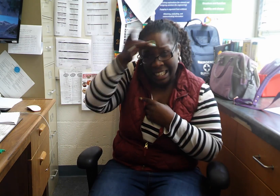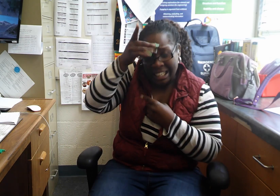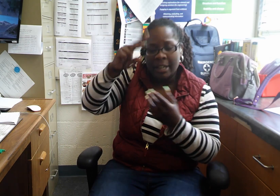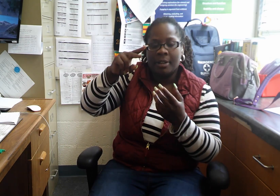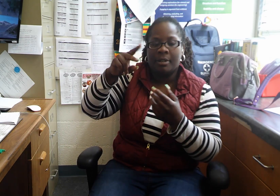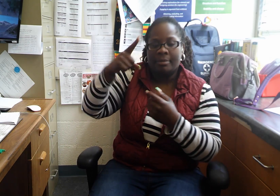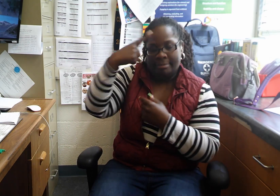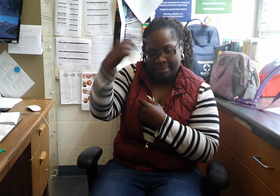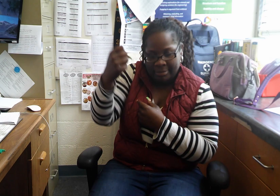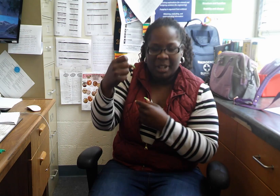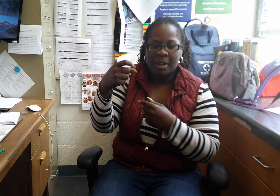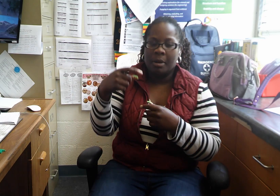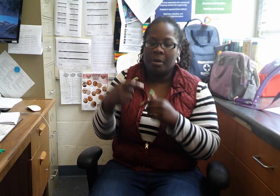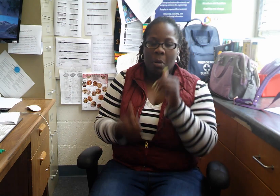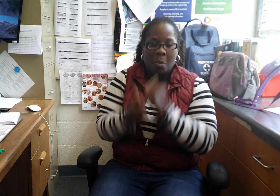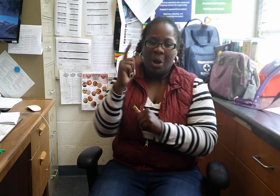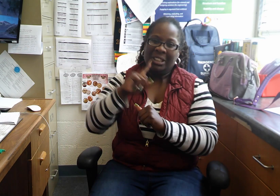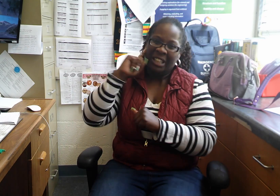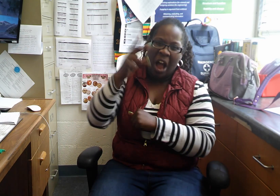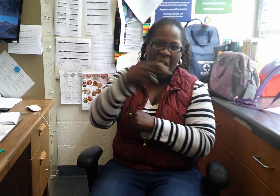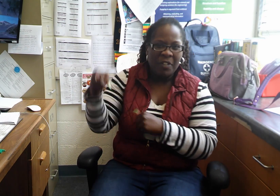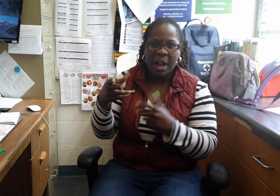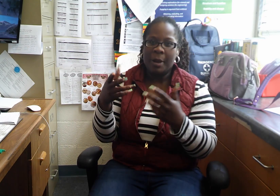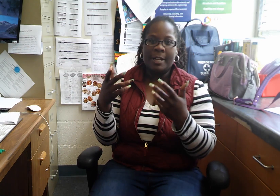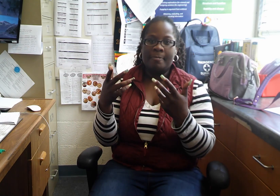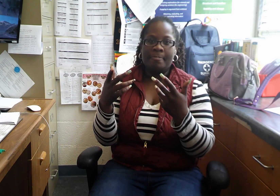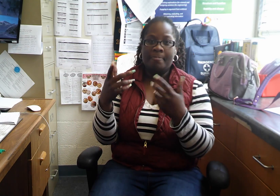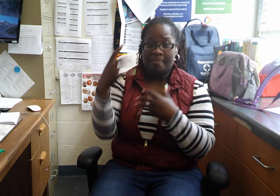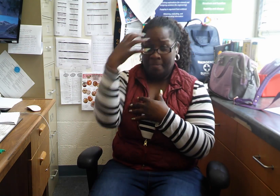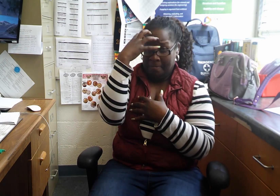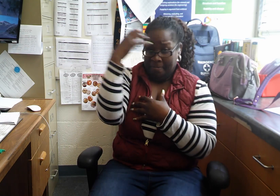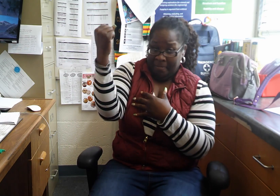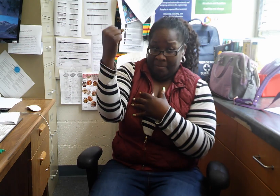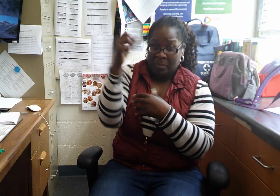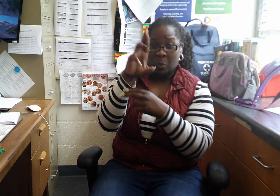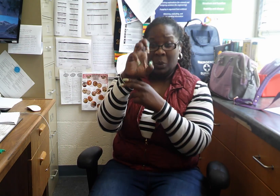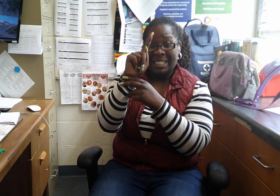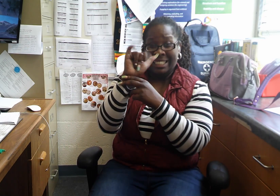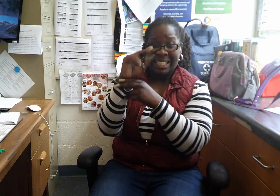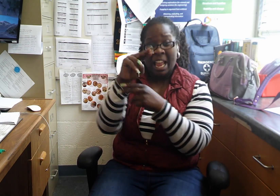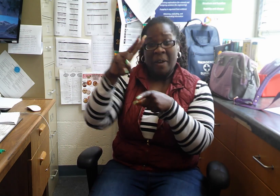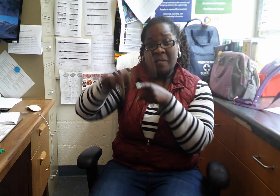Most deaf or hard of hearing students have a hard time retaining the vocabulary